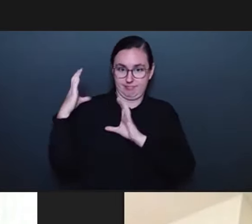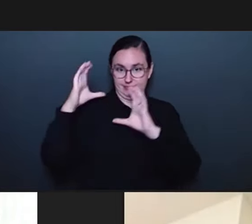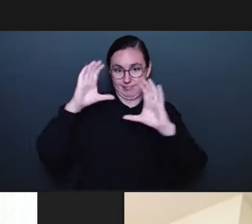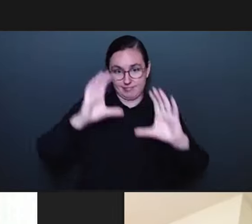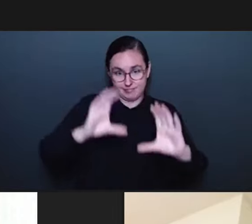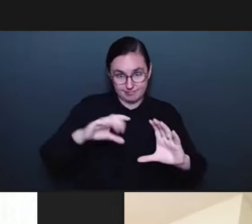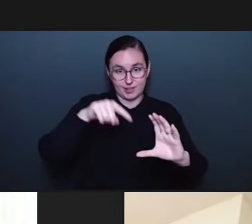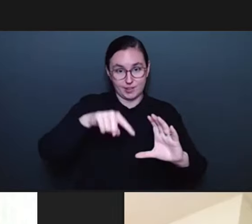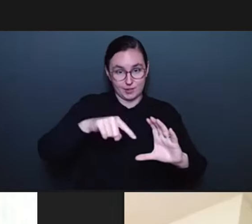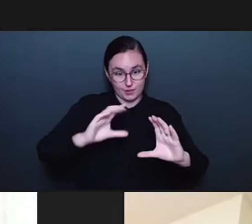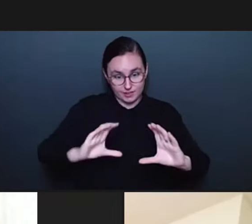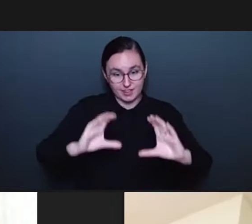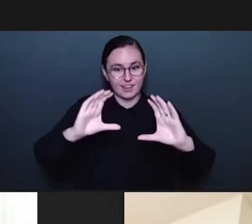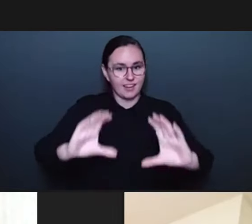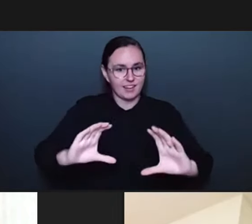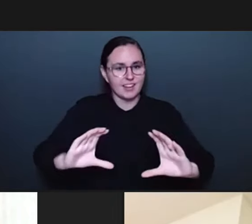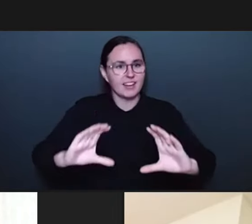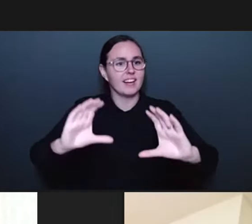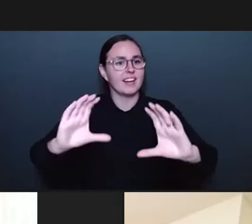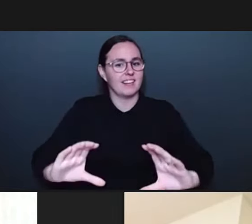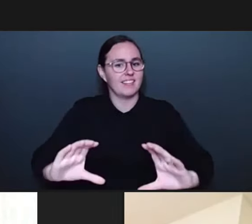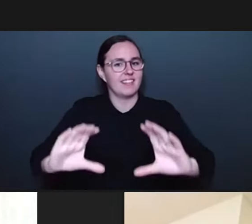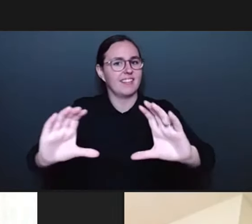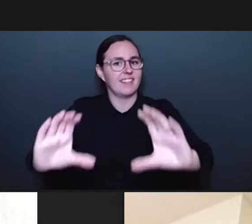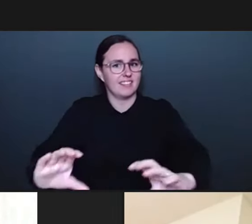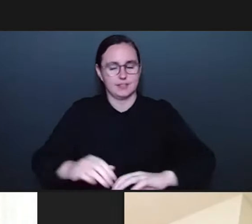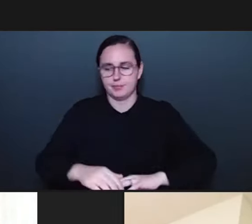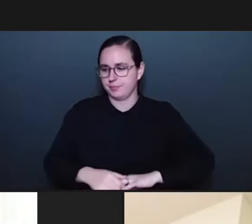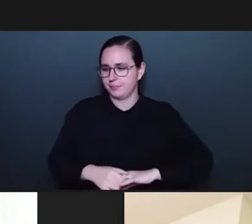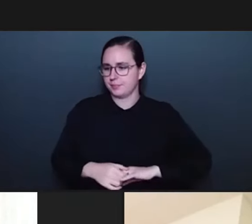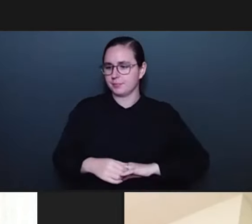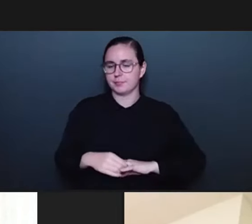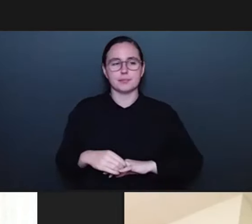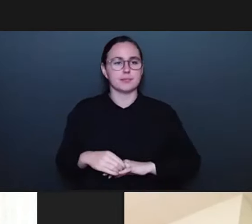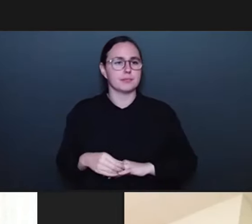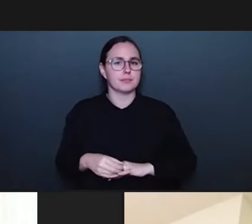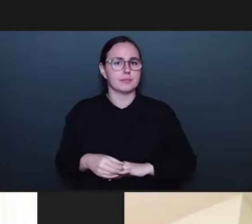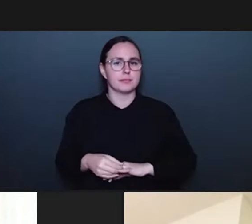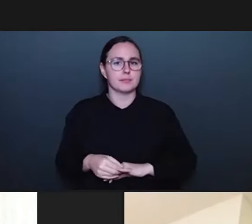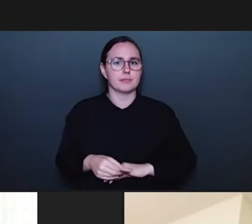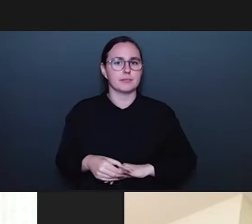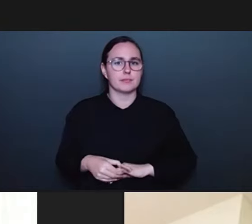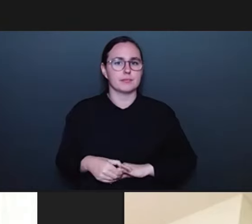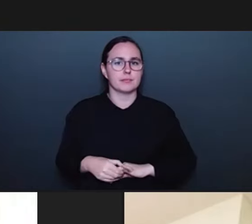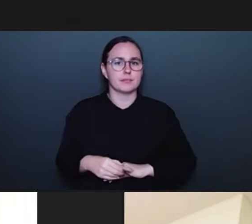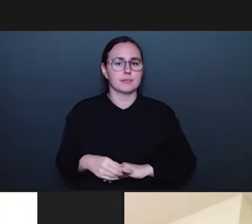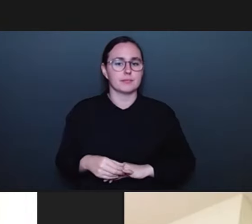what is the link between climate and conflict? I'd like to highlight four specific areas.